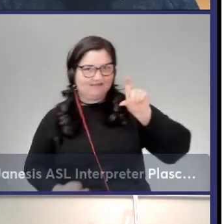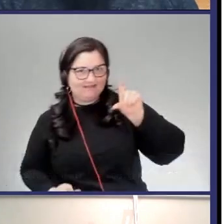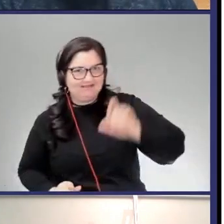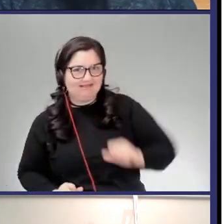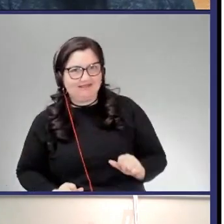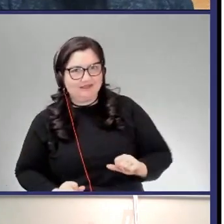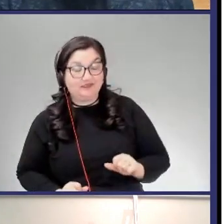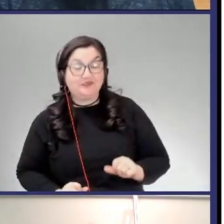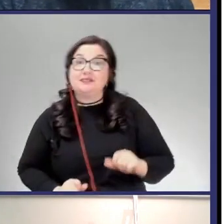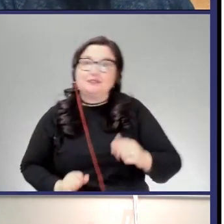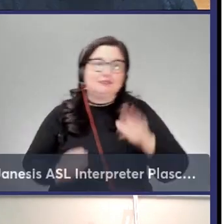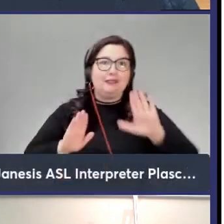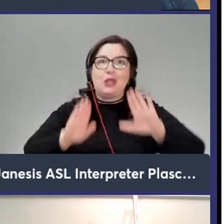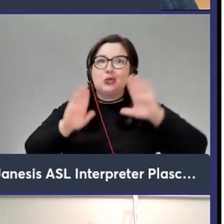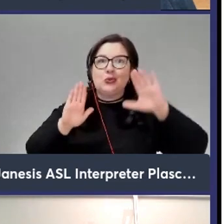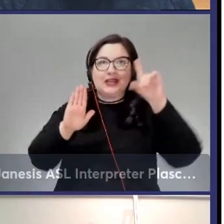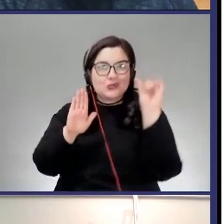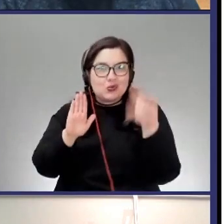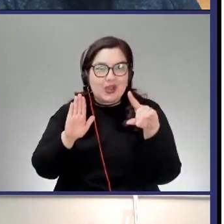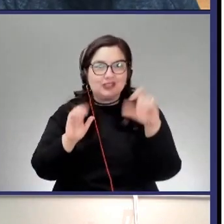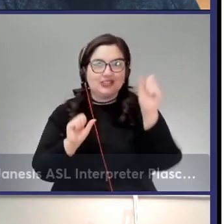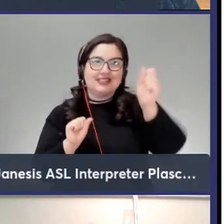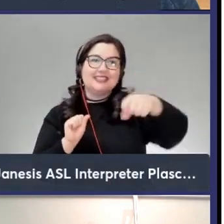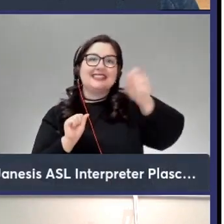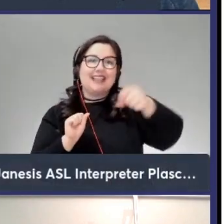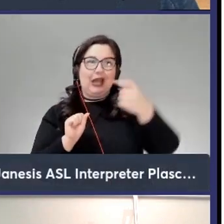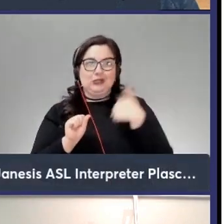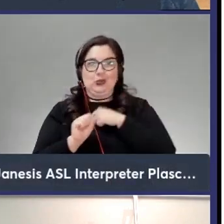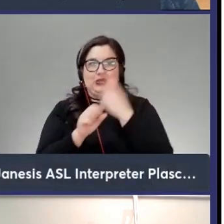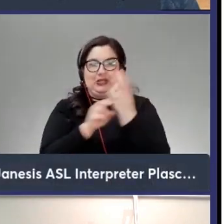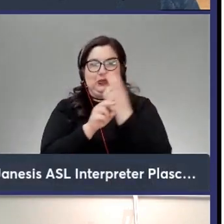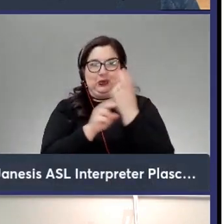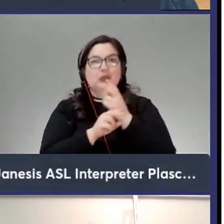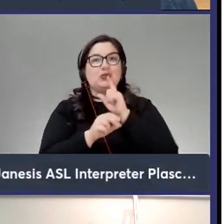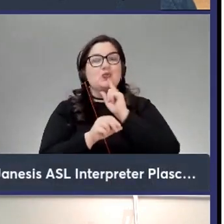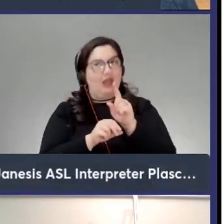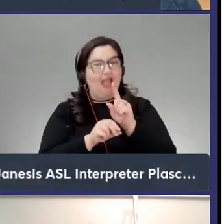Yeah, great question. So we use an event-driven technology in the backend